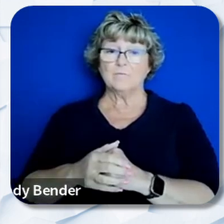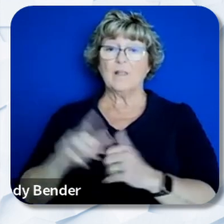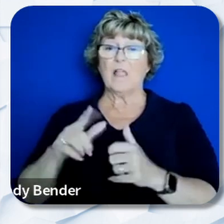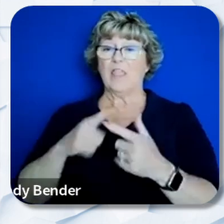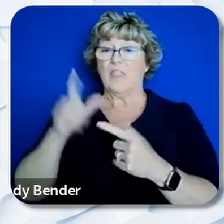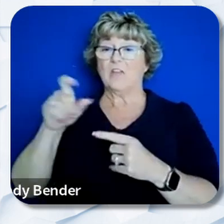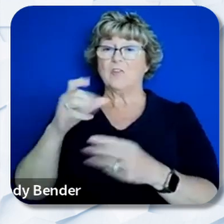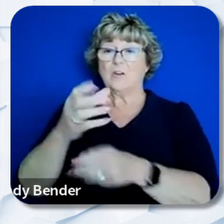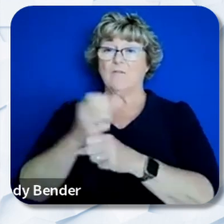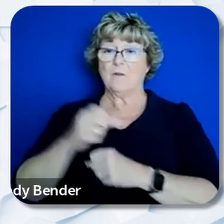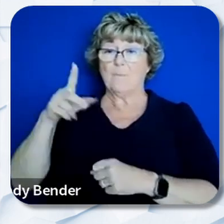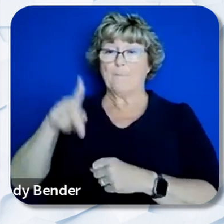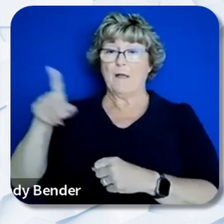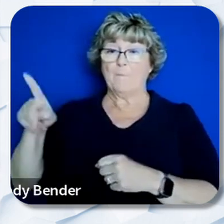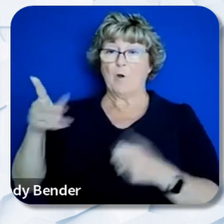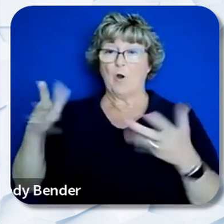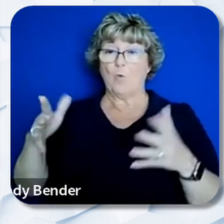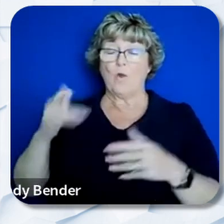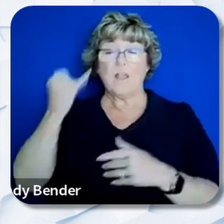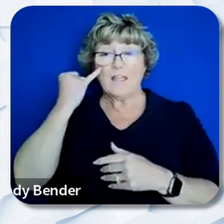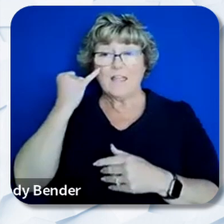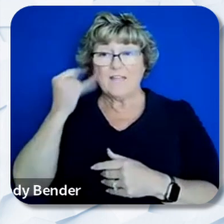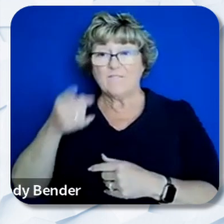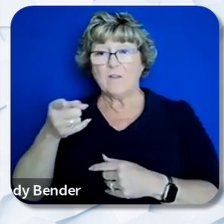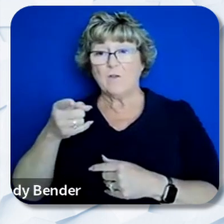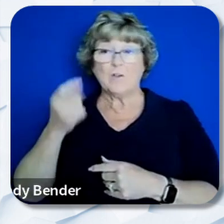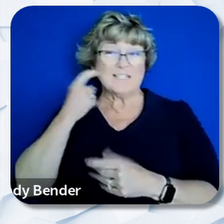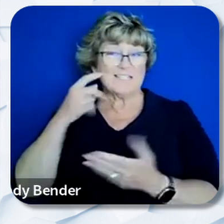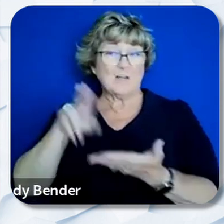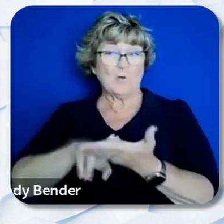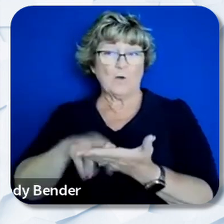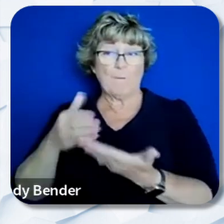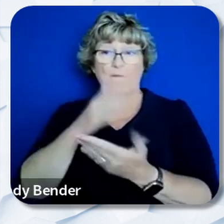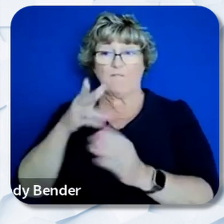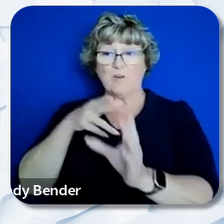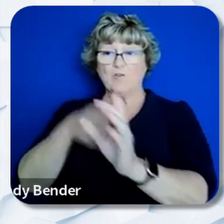the PowerPoint already. If you just registered right before you joined, which is very common,